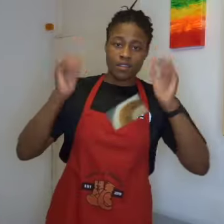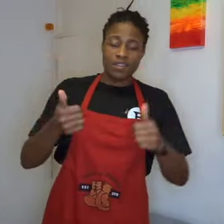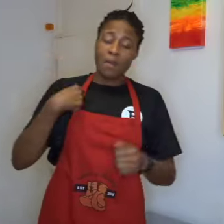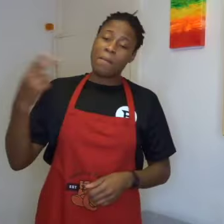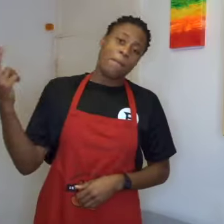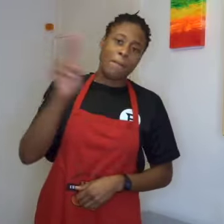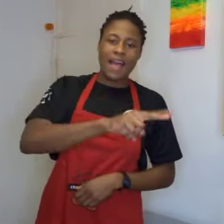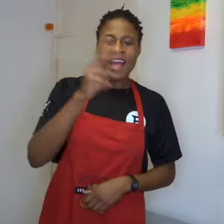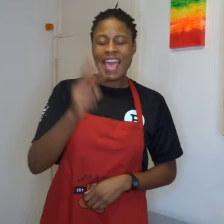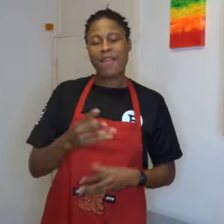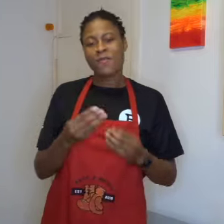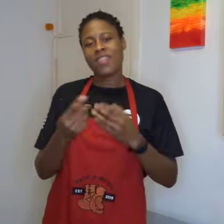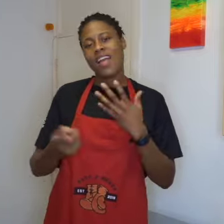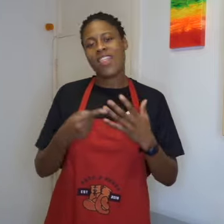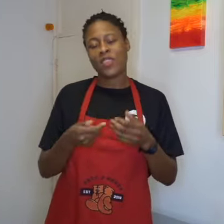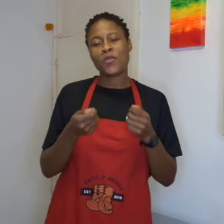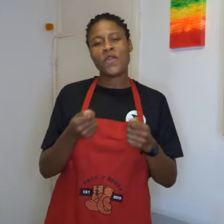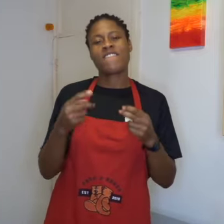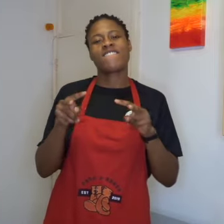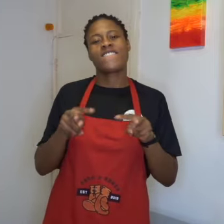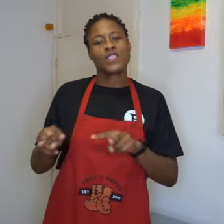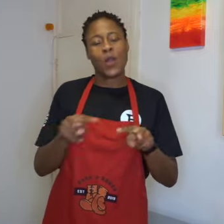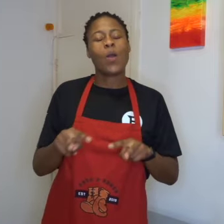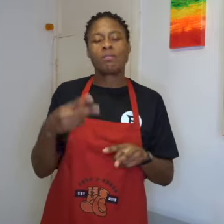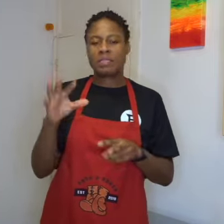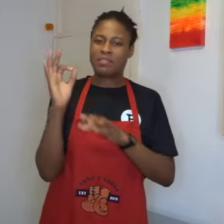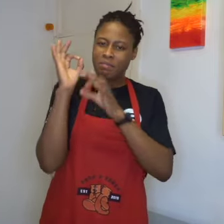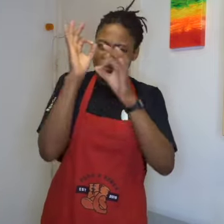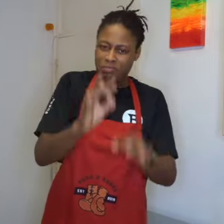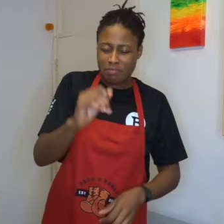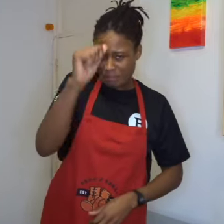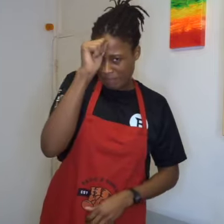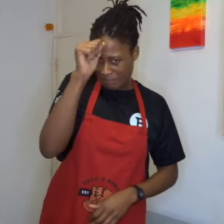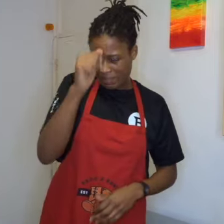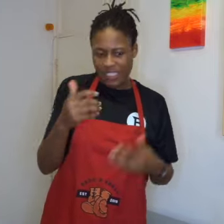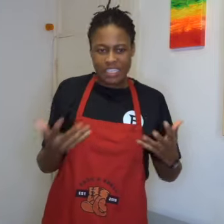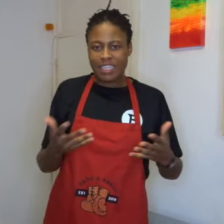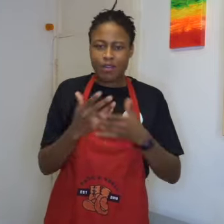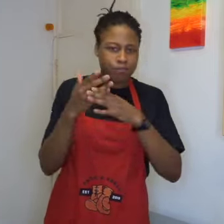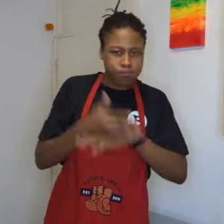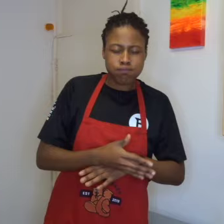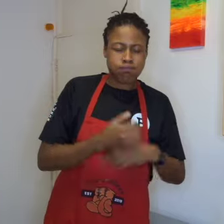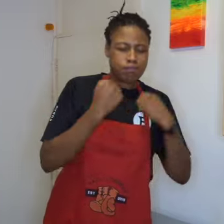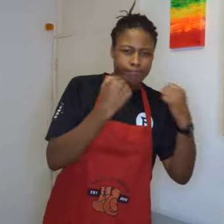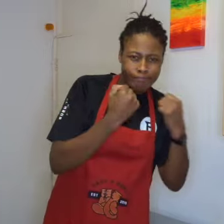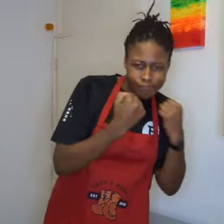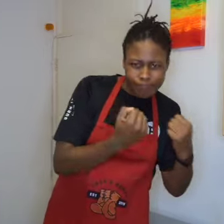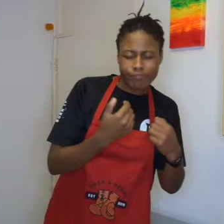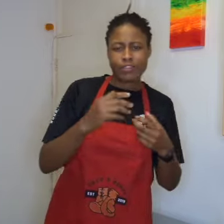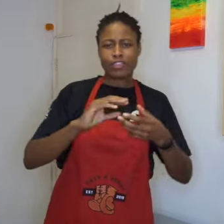I am back again with another cooking video. it's been a while since my last one. I have